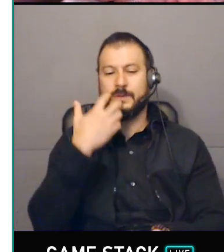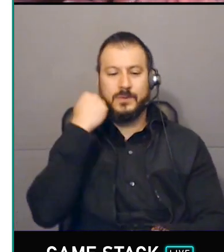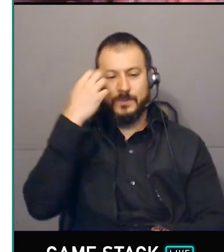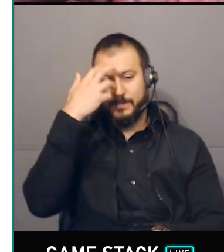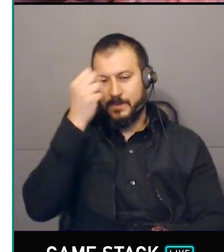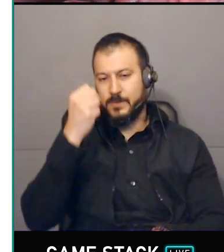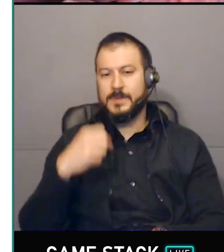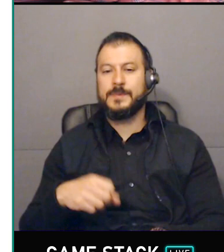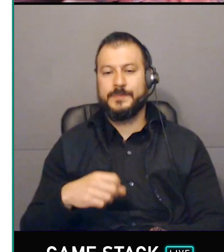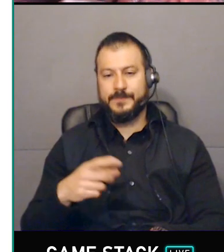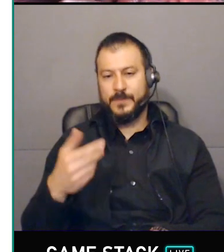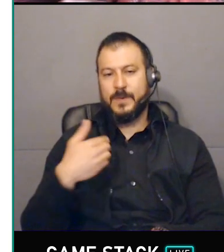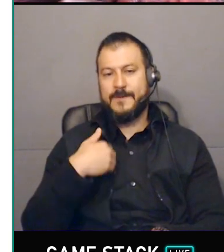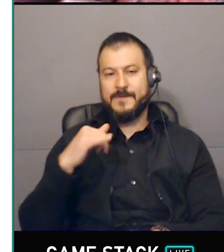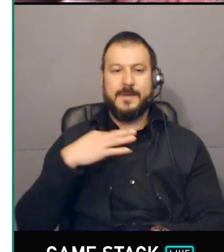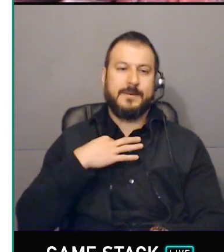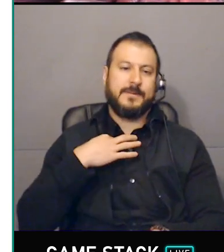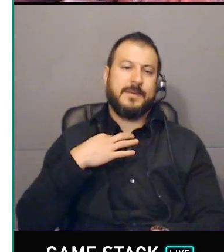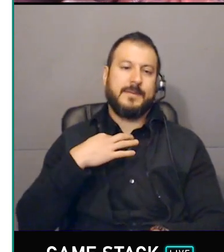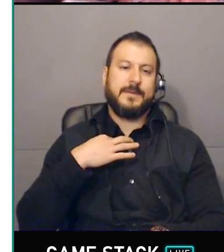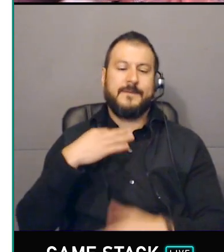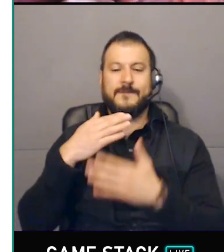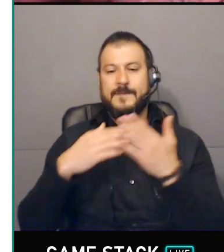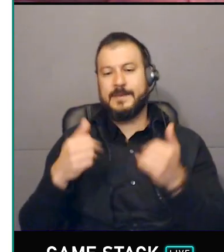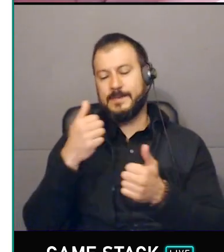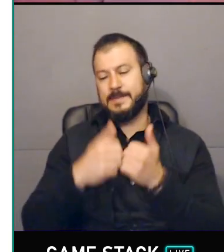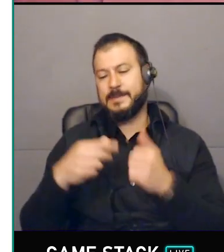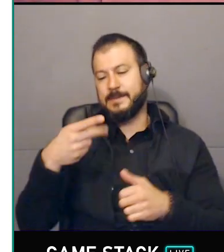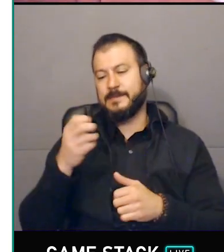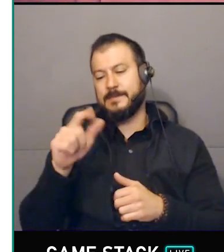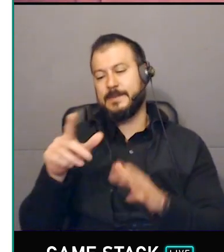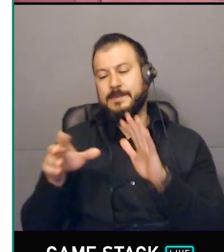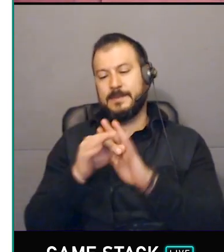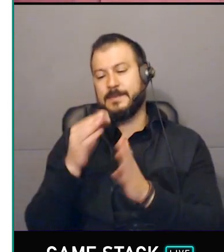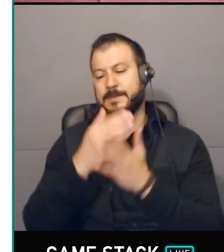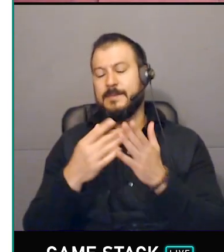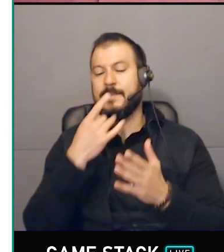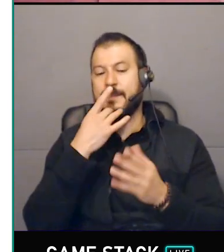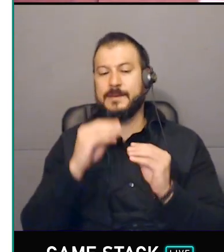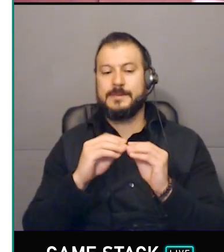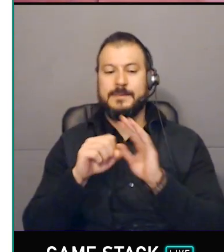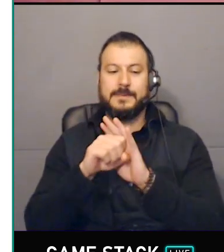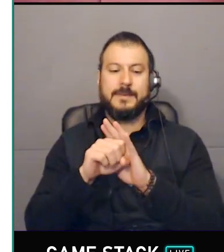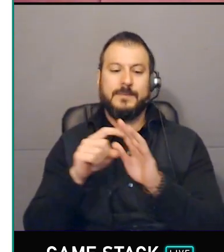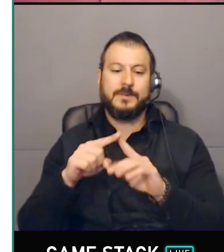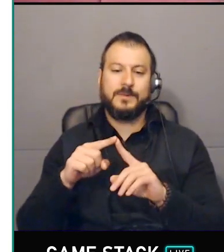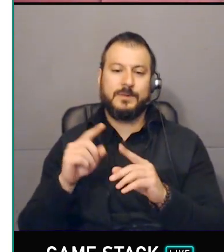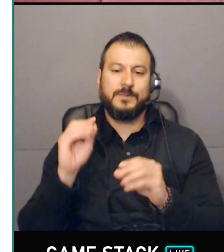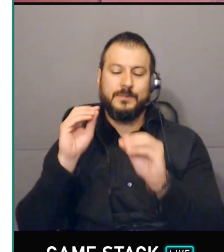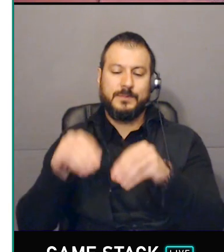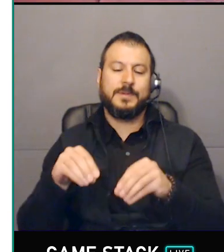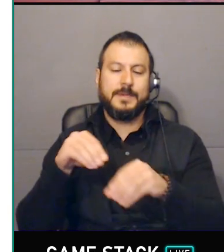First of all, you have this candidate phase, where each pixel selects some number of light samples to